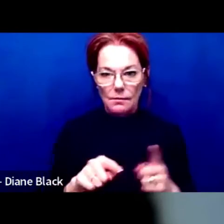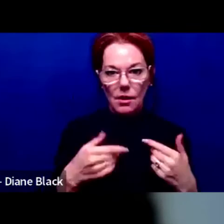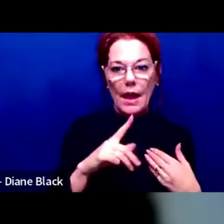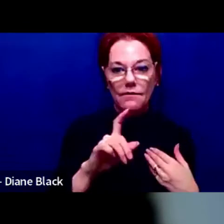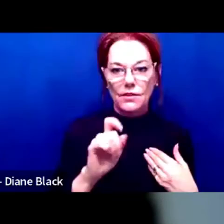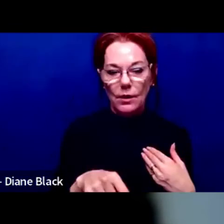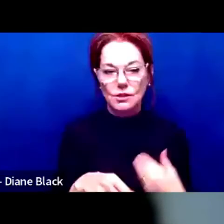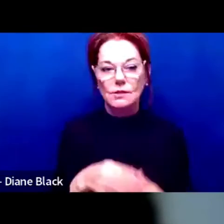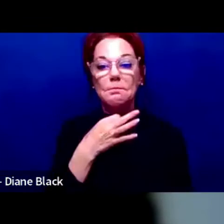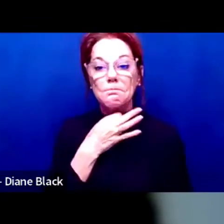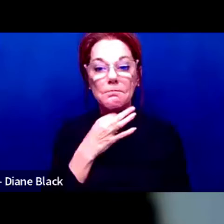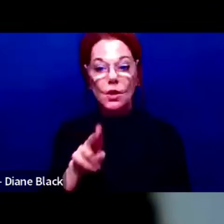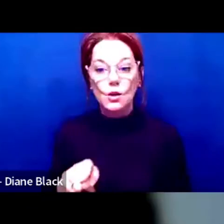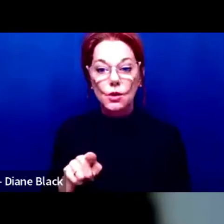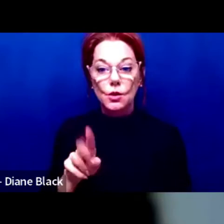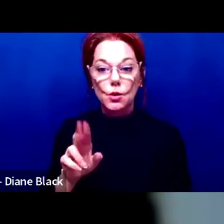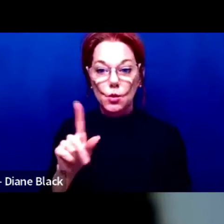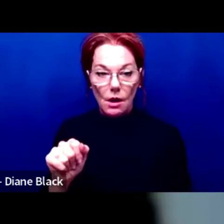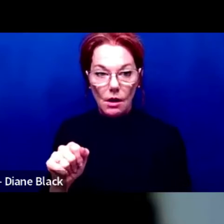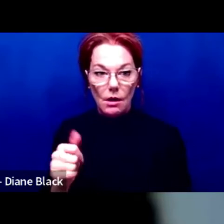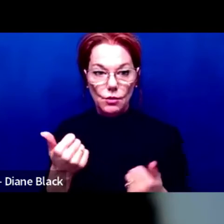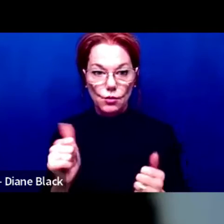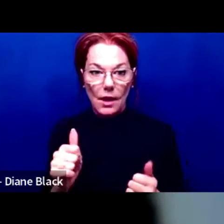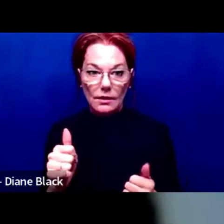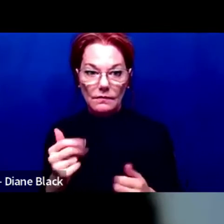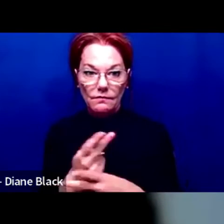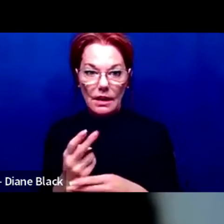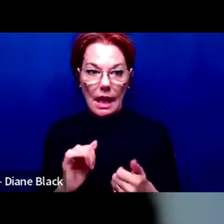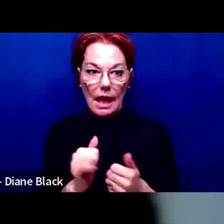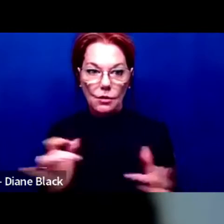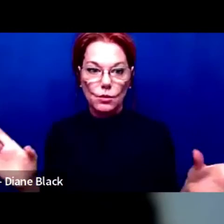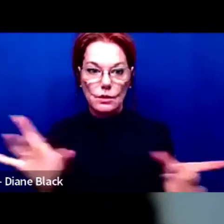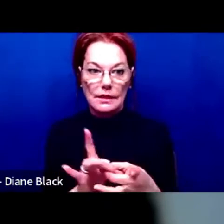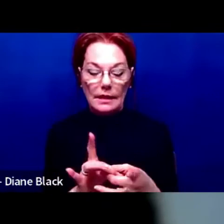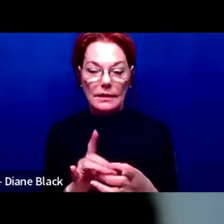veteran providers? Sorry, yes.